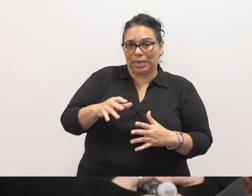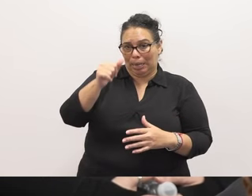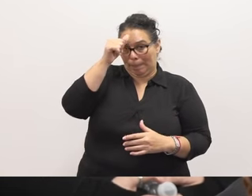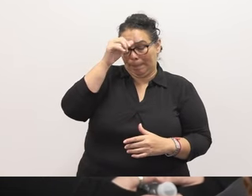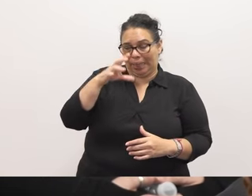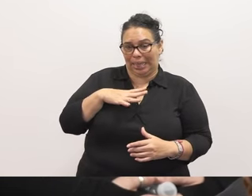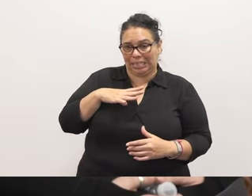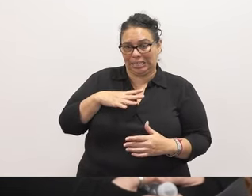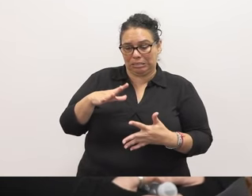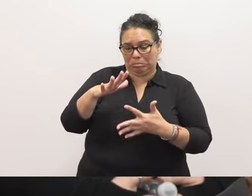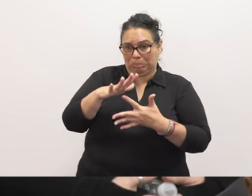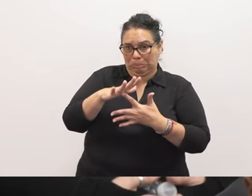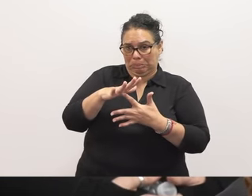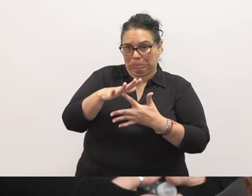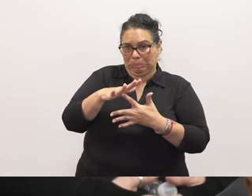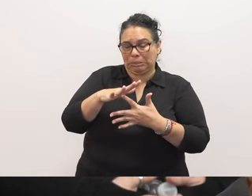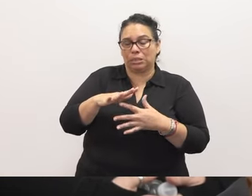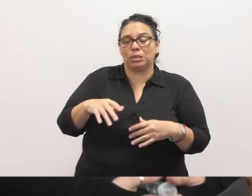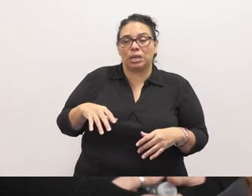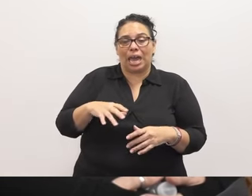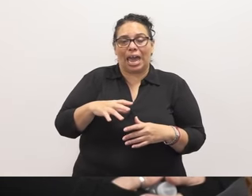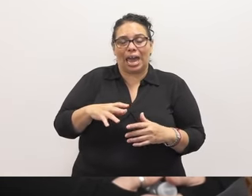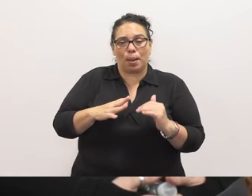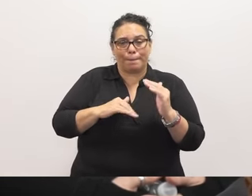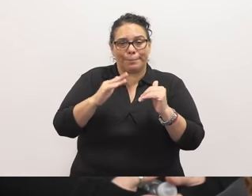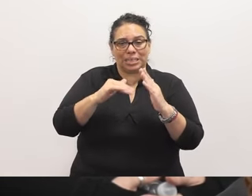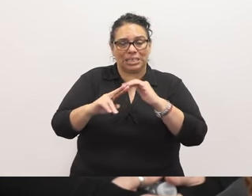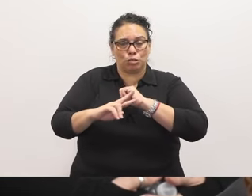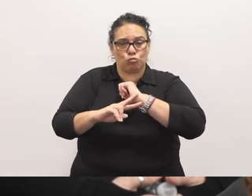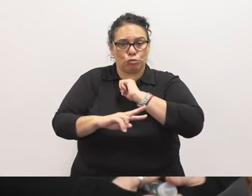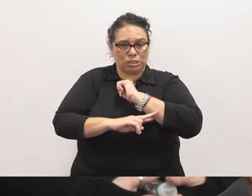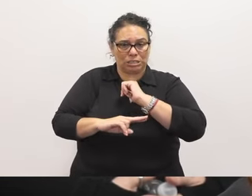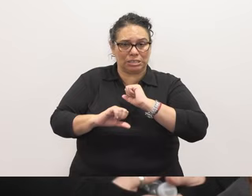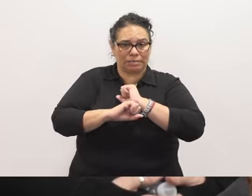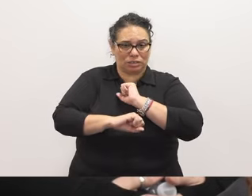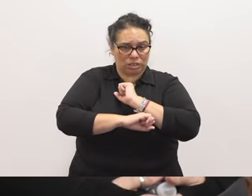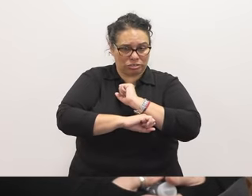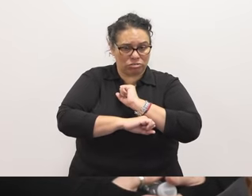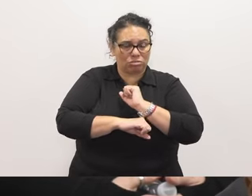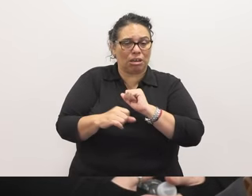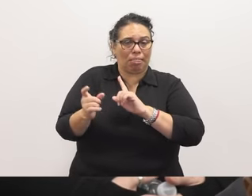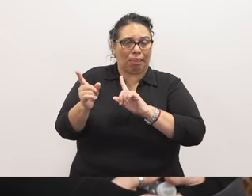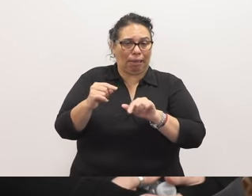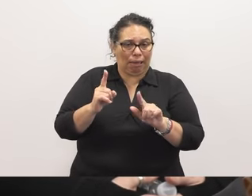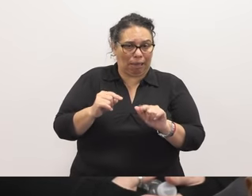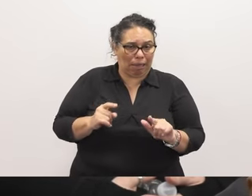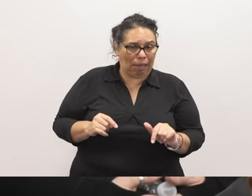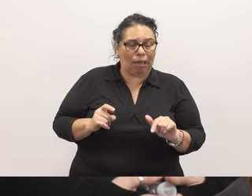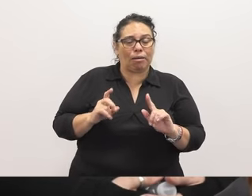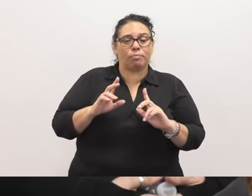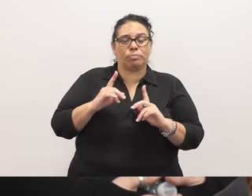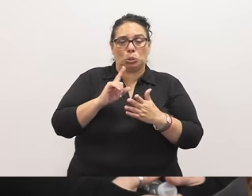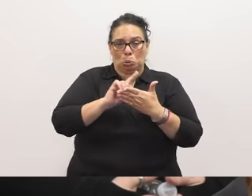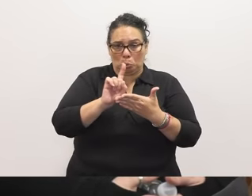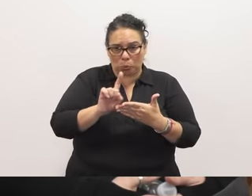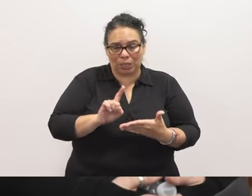And we're partnering with Building Bridges Foundation and they come in every other week and work with the students during the class period